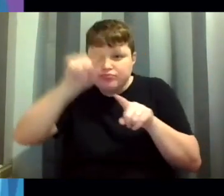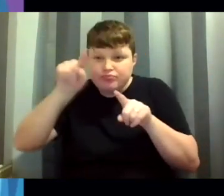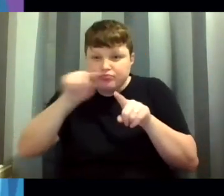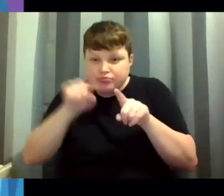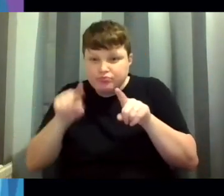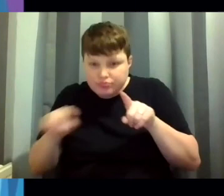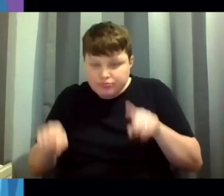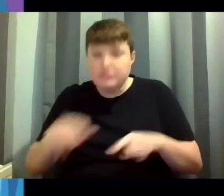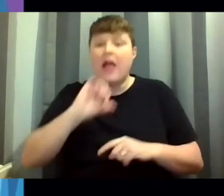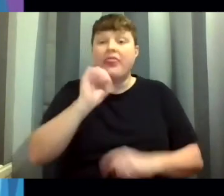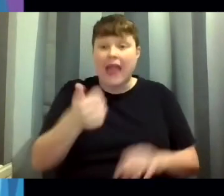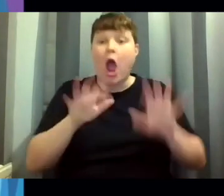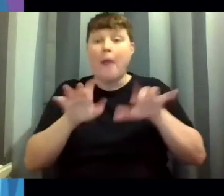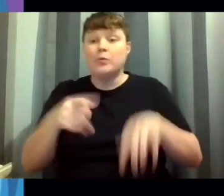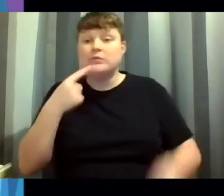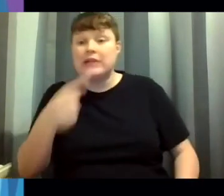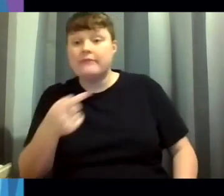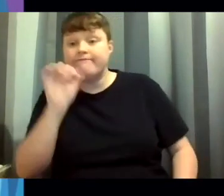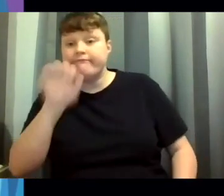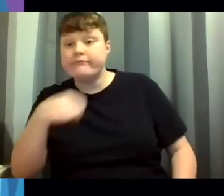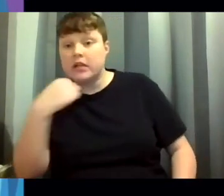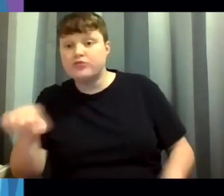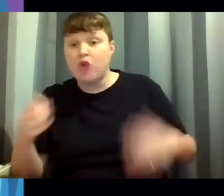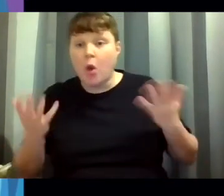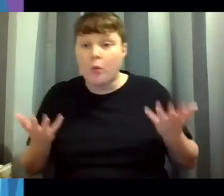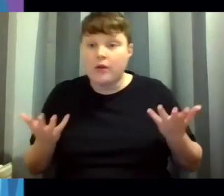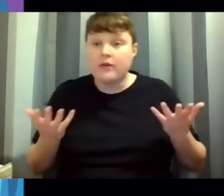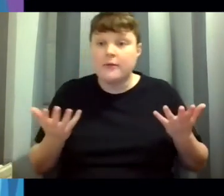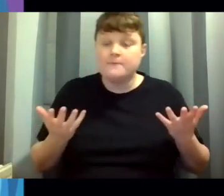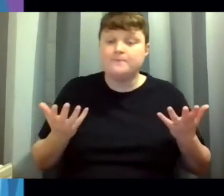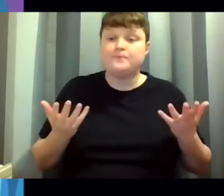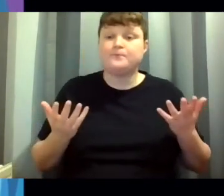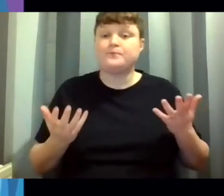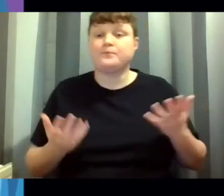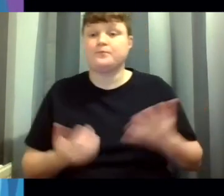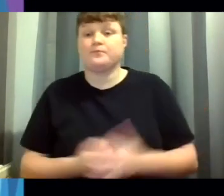then to be able to identify whether or not that particular lymph node is high risk or low risk.